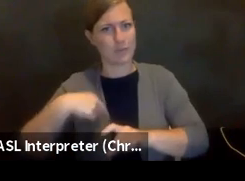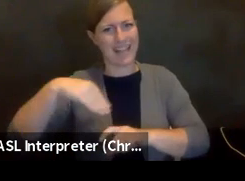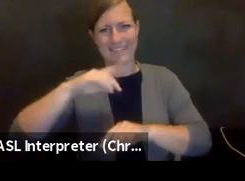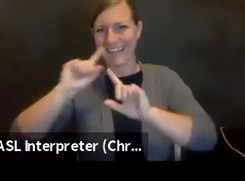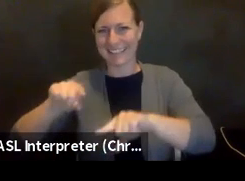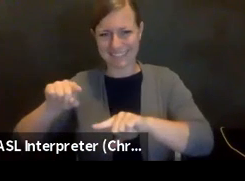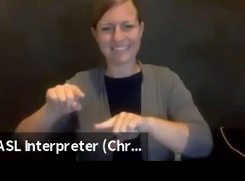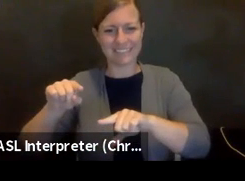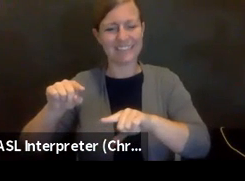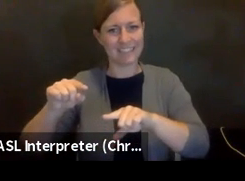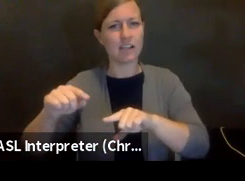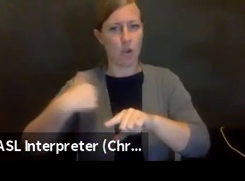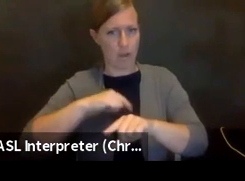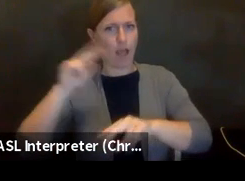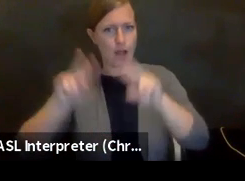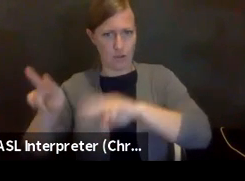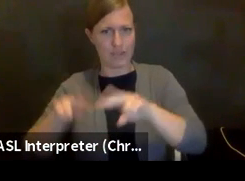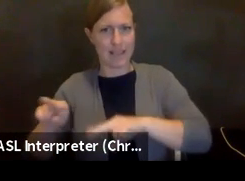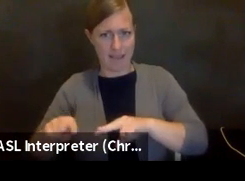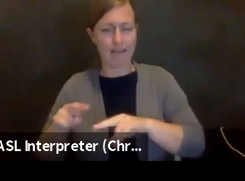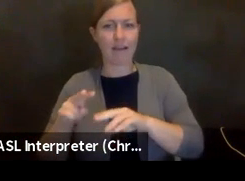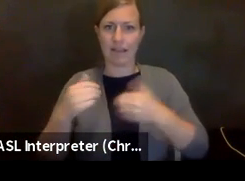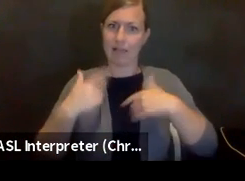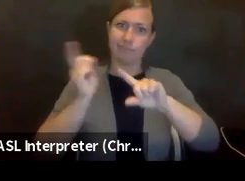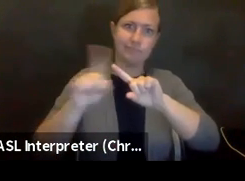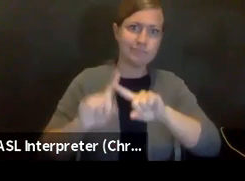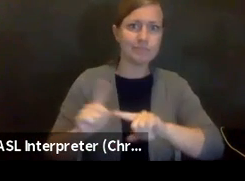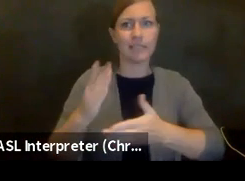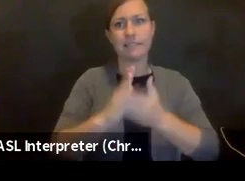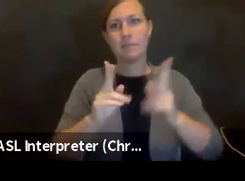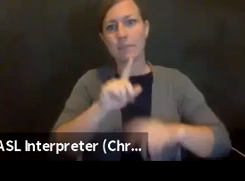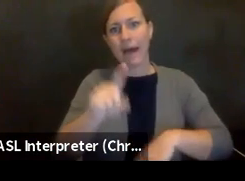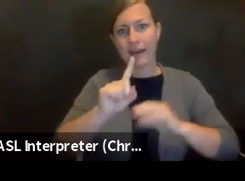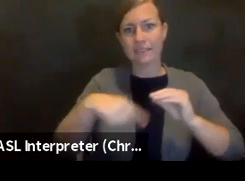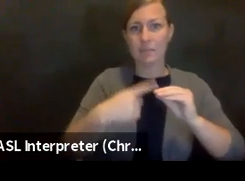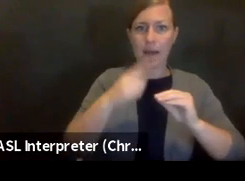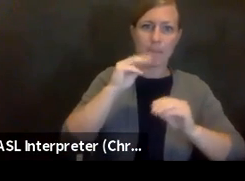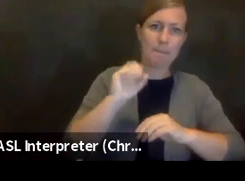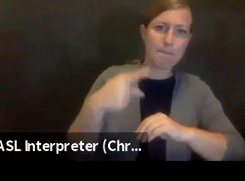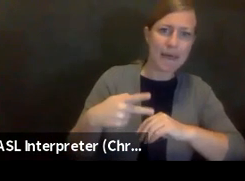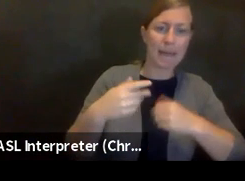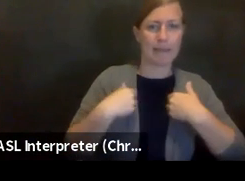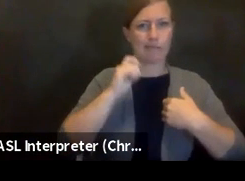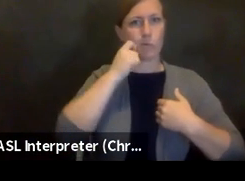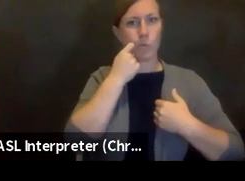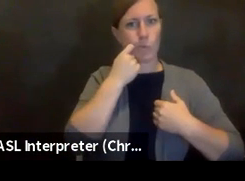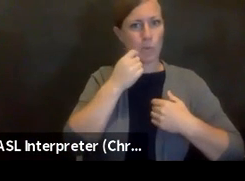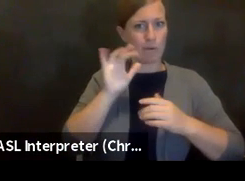Jeff Crawford: We are looking at those everything from things like illustrative map has a cool button that you can just upload a Google. How does that work?